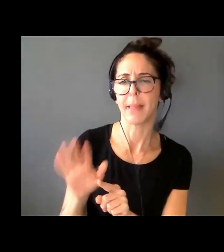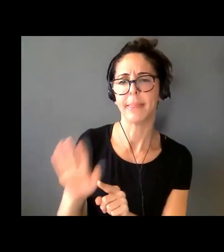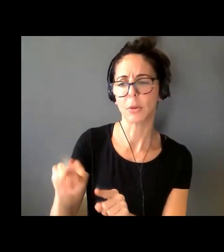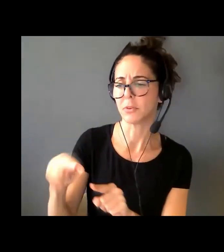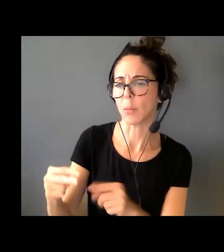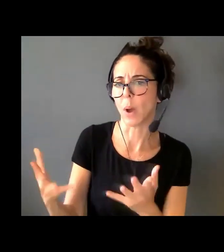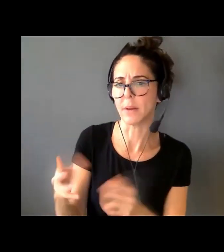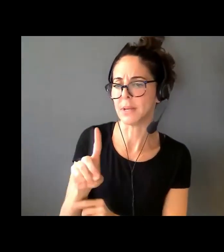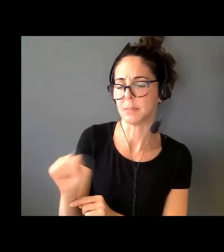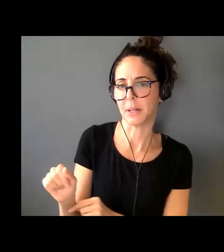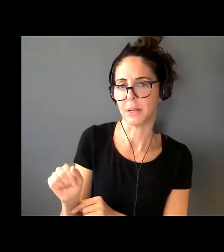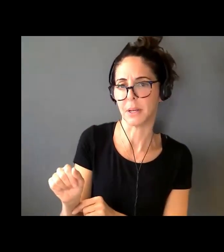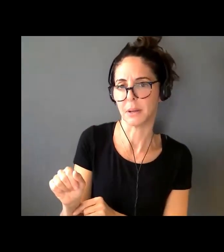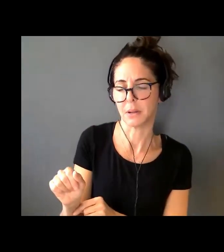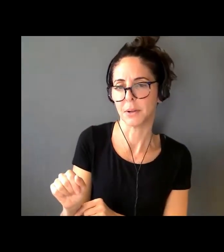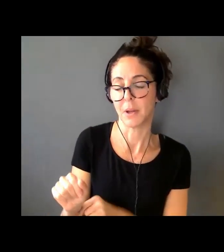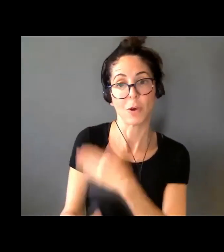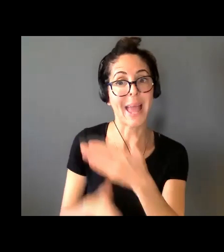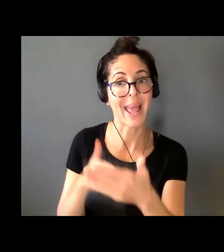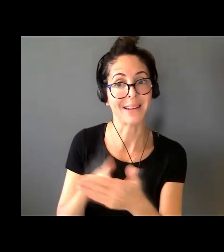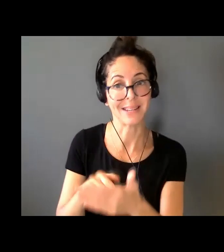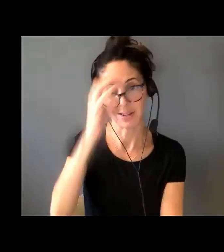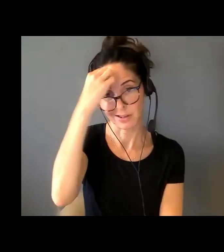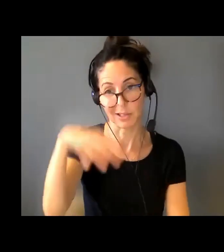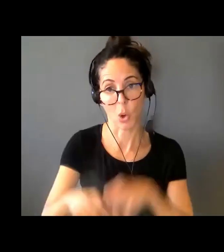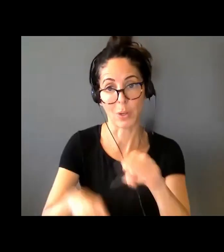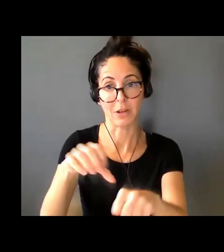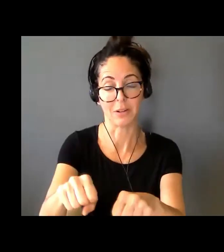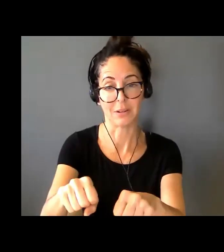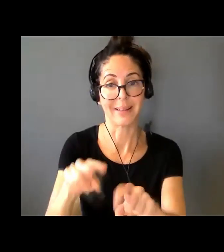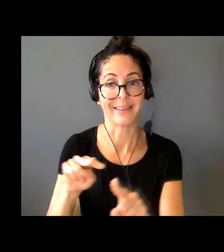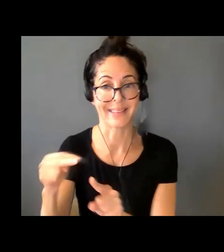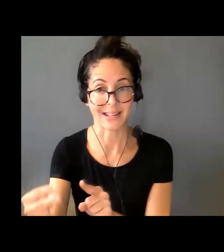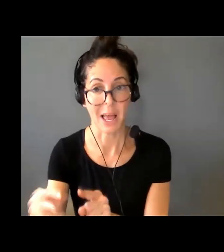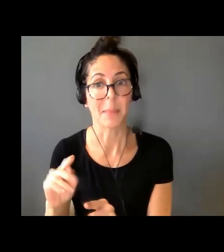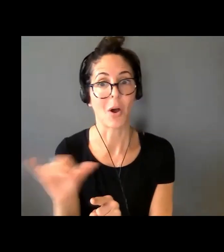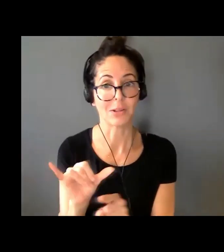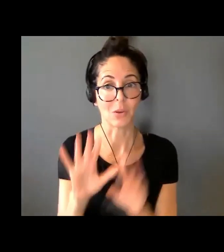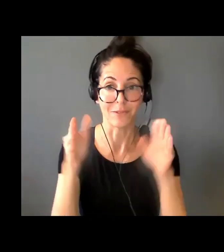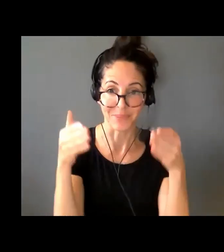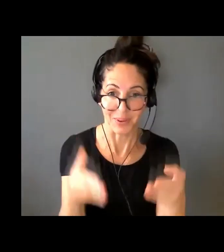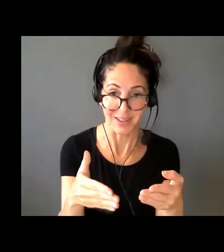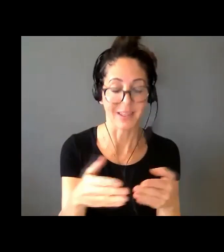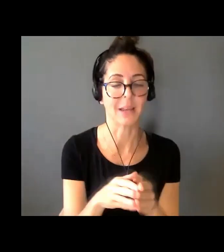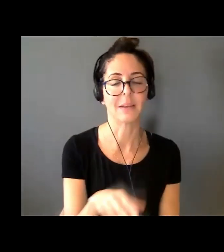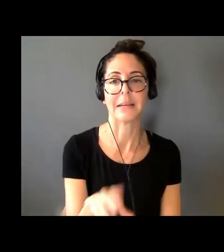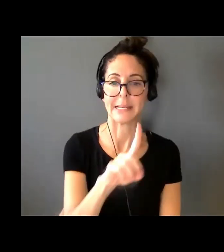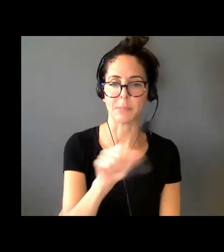from an anticolonial lens, while also focusing on the state of disability in the regions. Secondly,